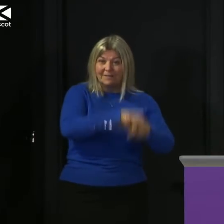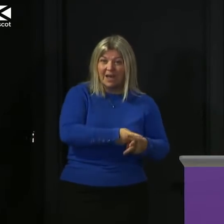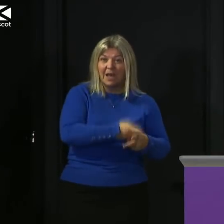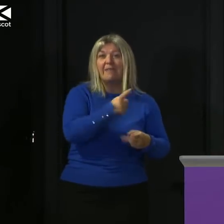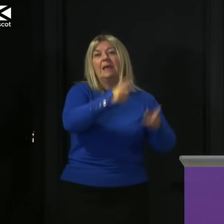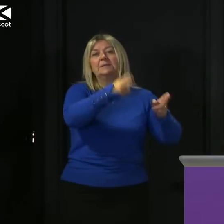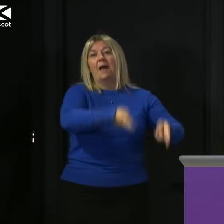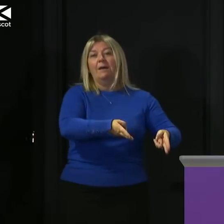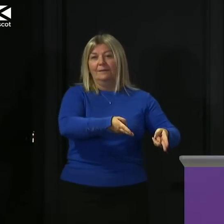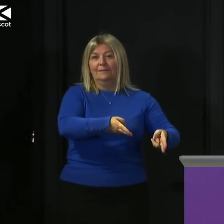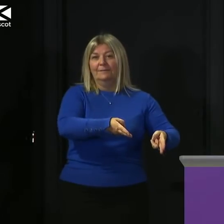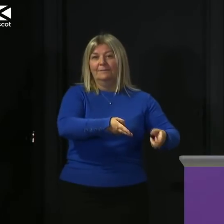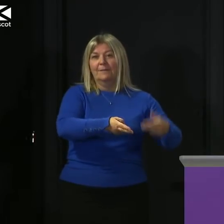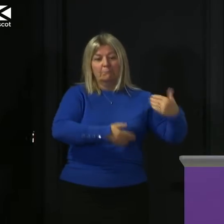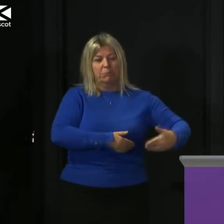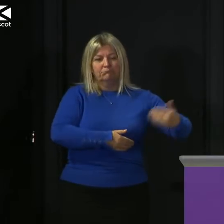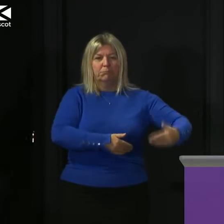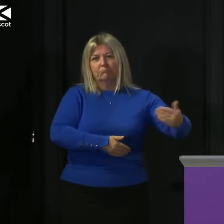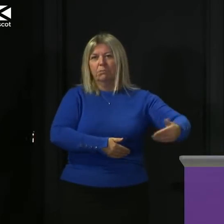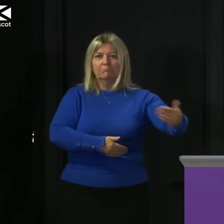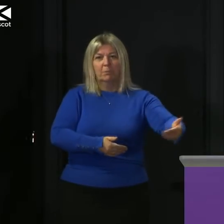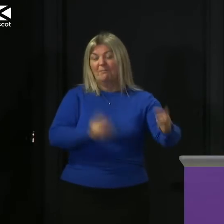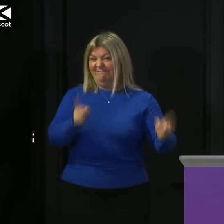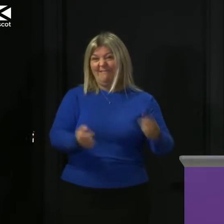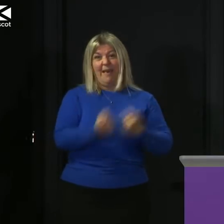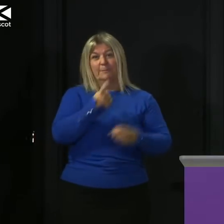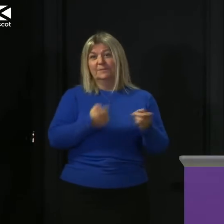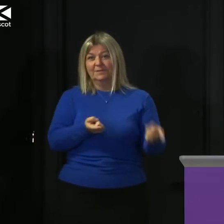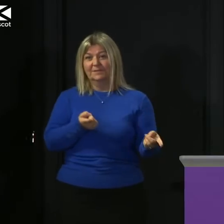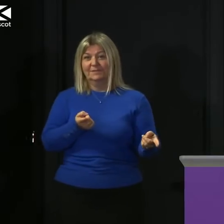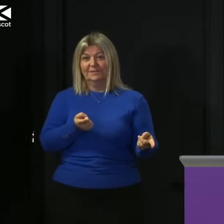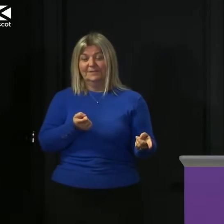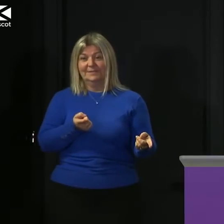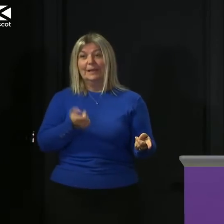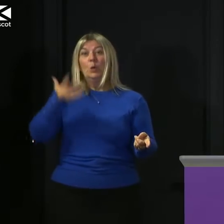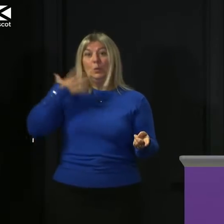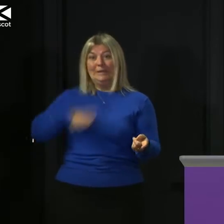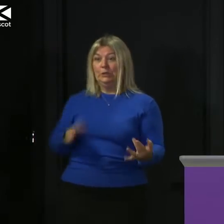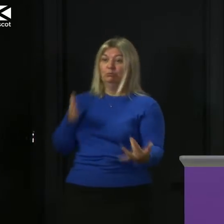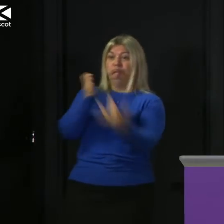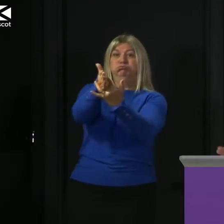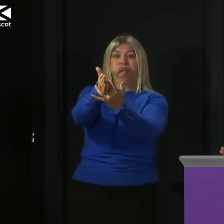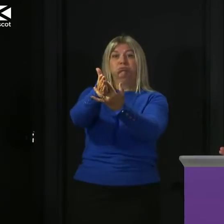we don't get in its way and interrupt it and that is the point. We can interrupt it. We interrupted